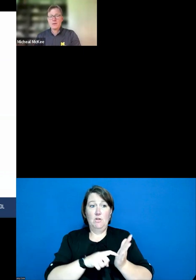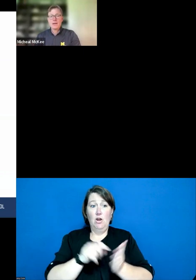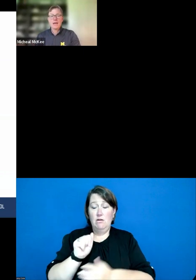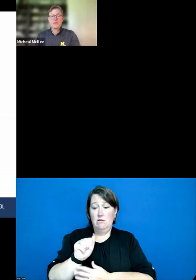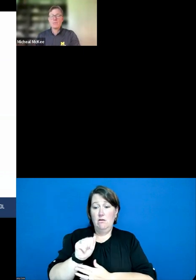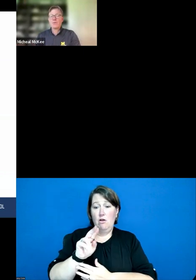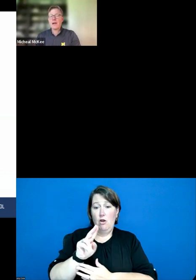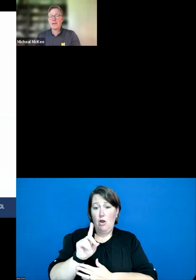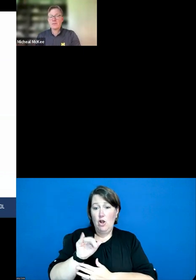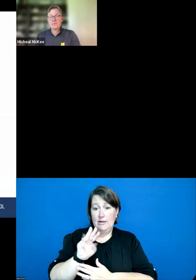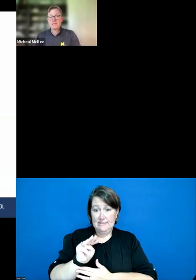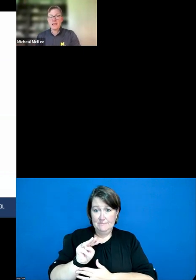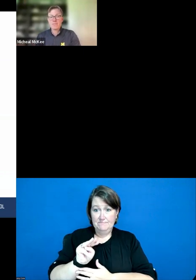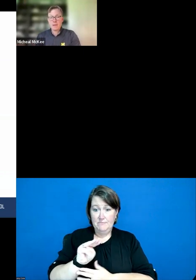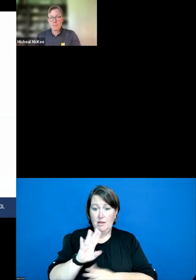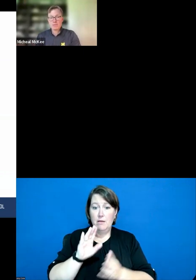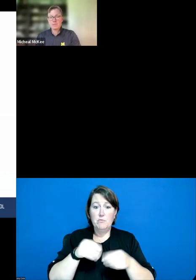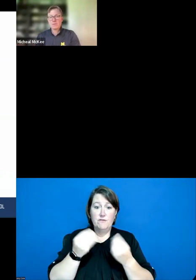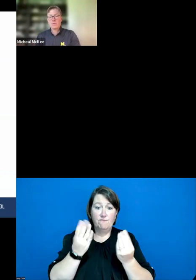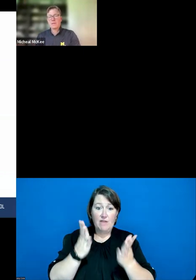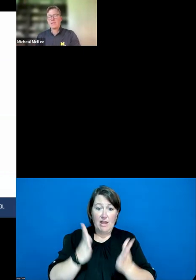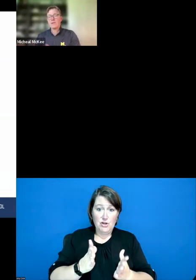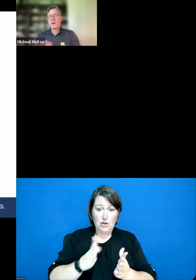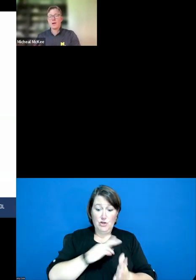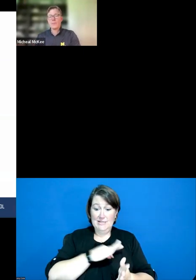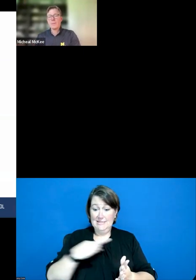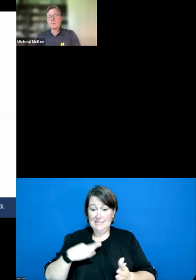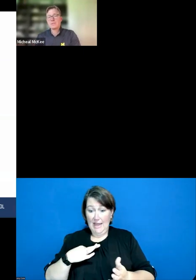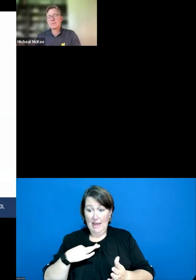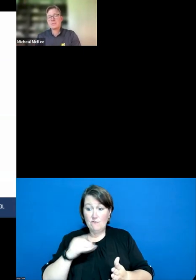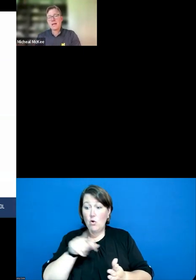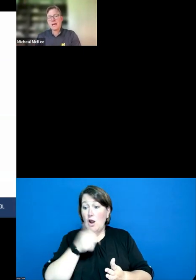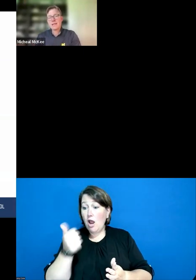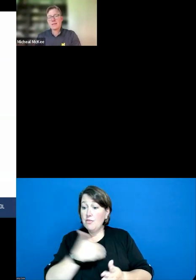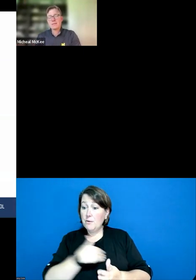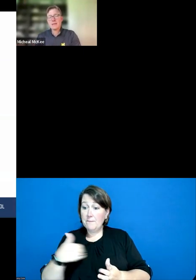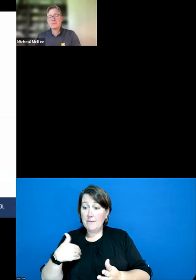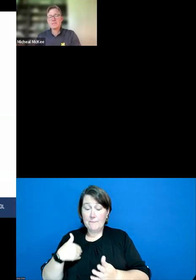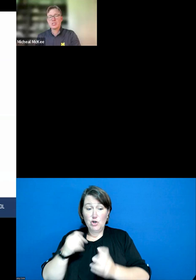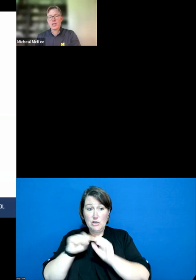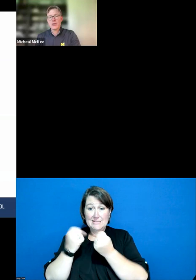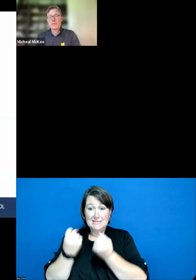Having provider staff members or even other members in society bakly share